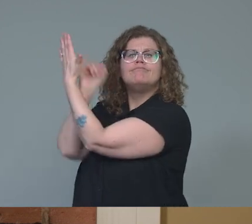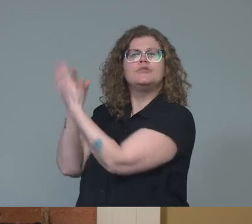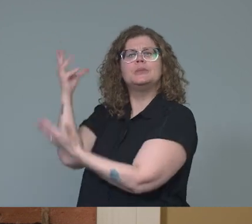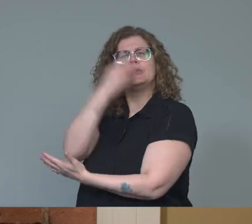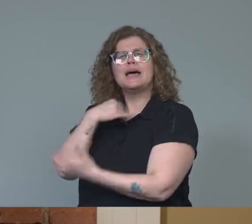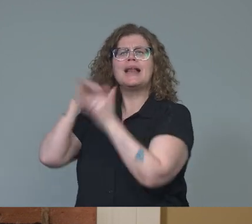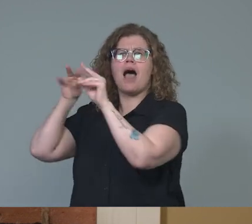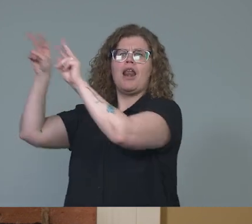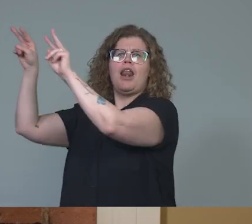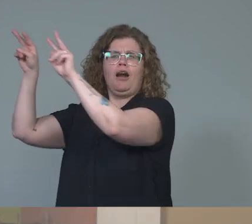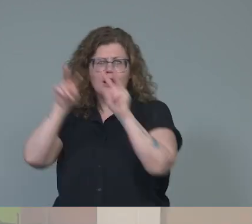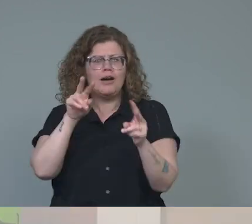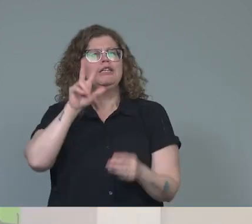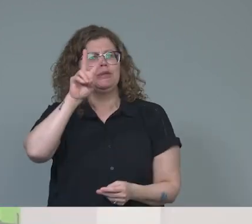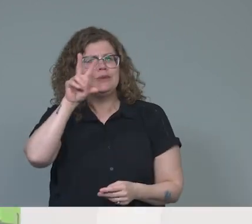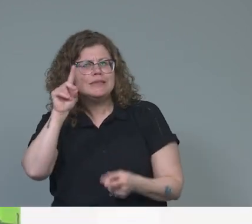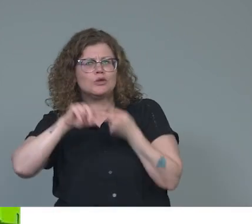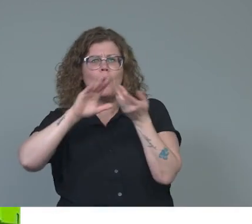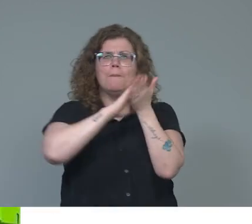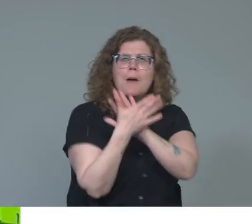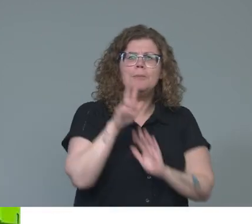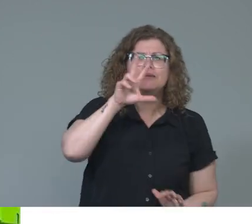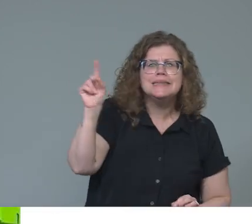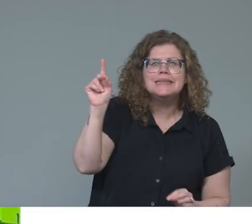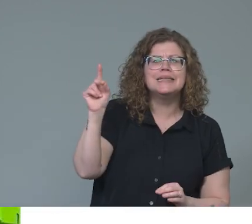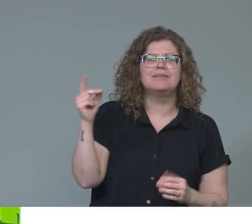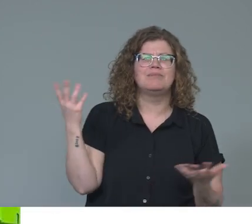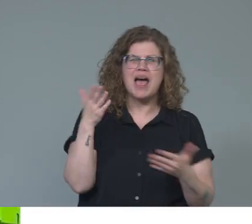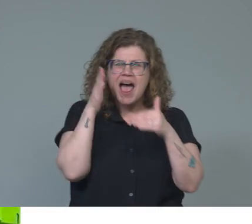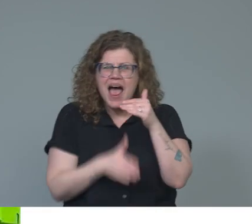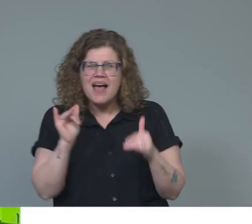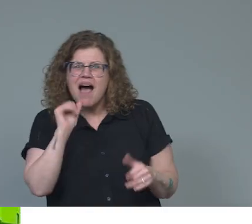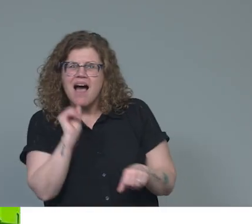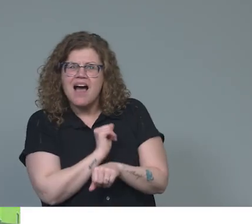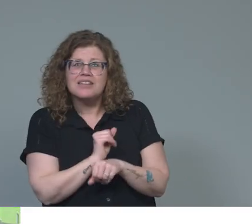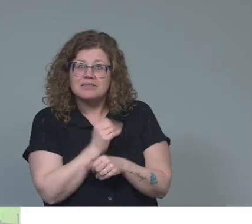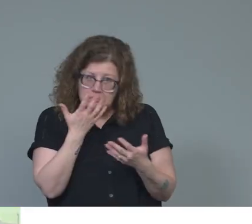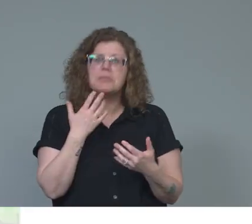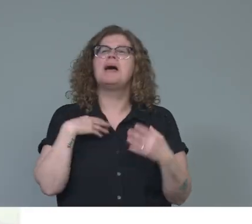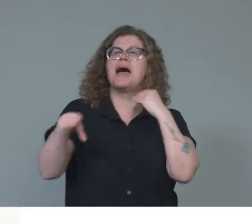and actually create a character out of this bok choy character that came to life through this cookbook,